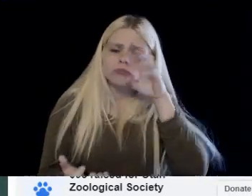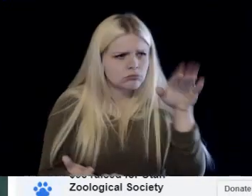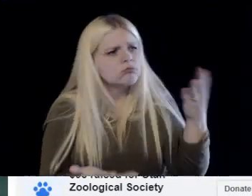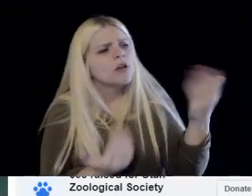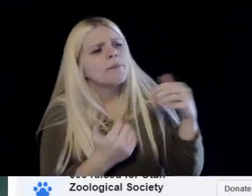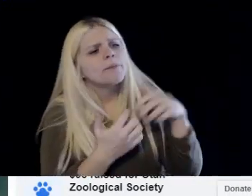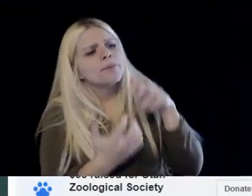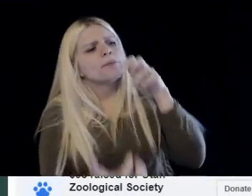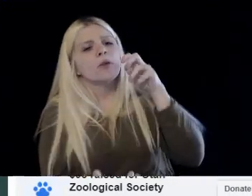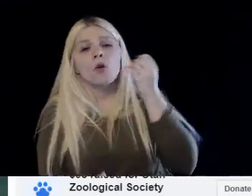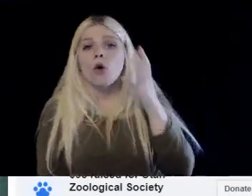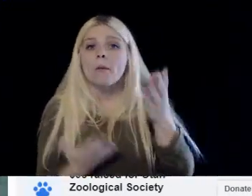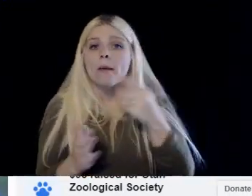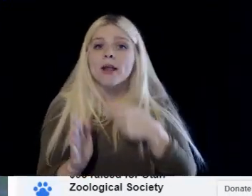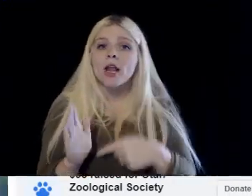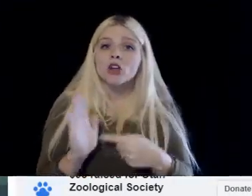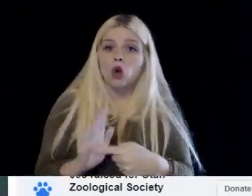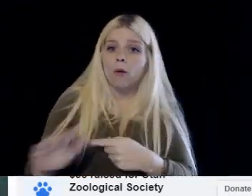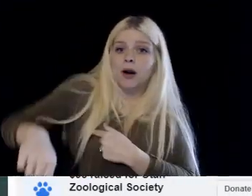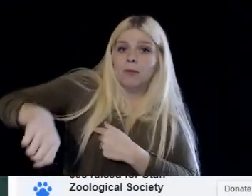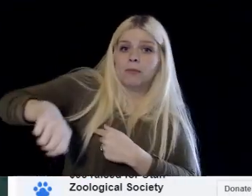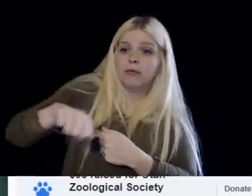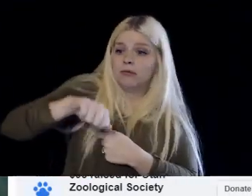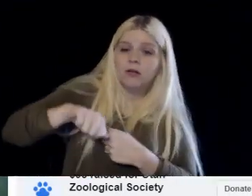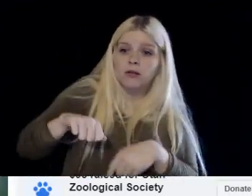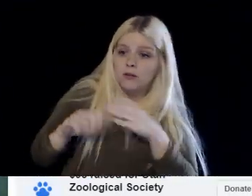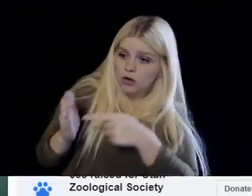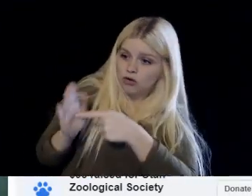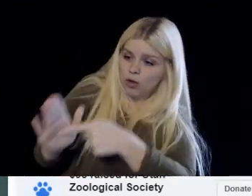to take a look at- we can offer the best health care. So we can make sure their